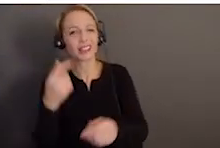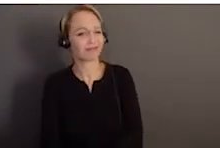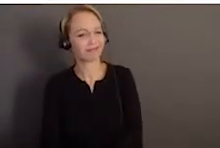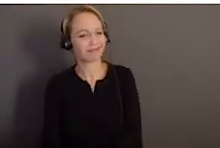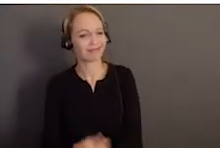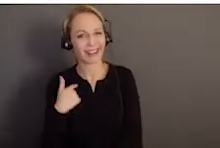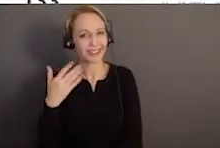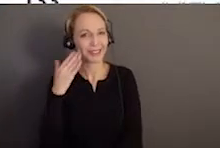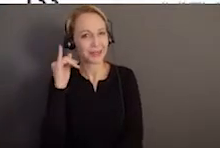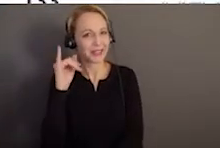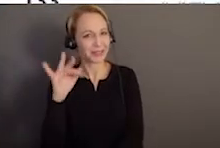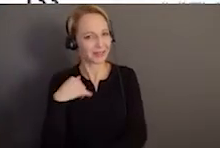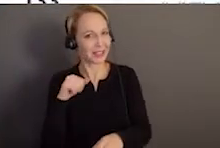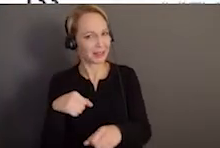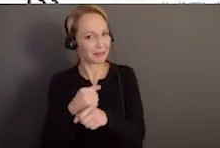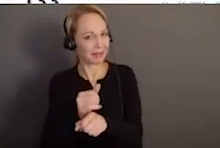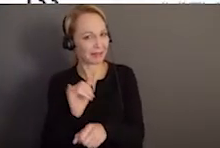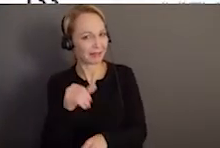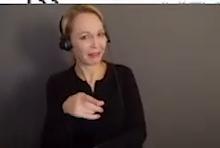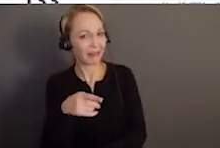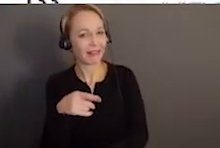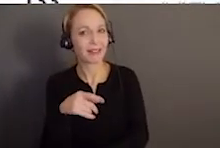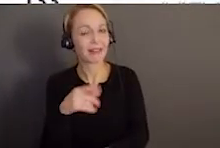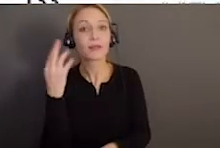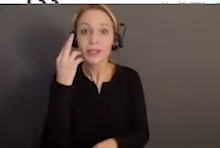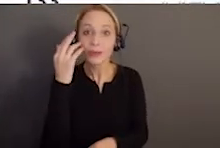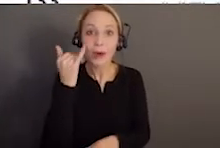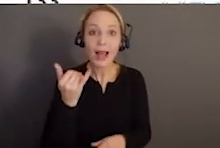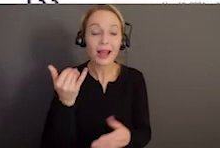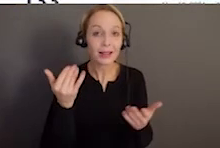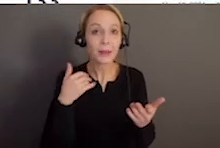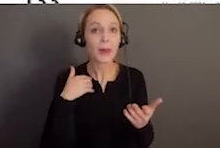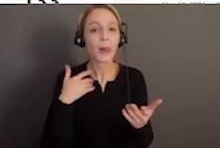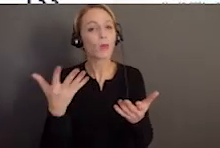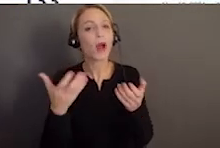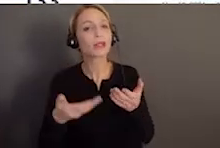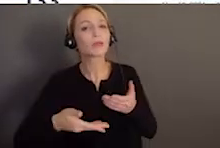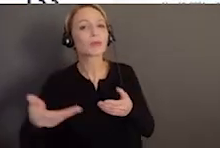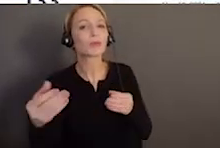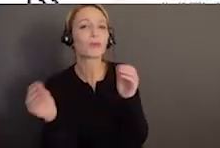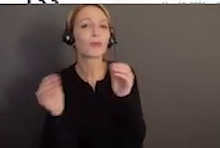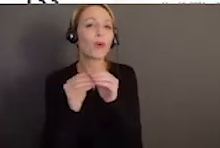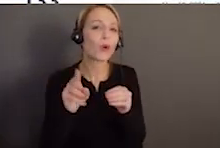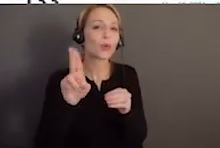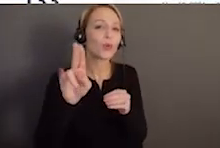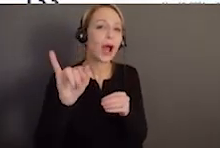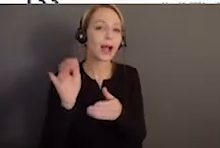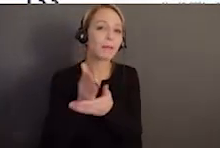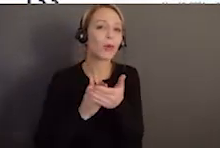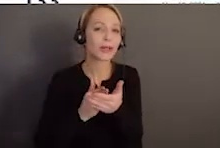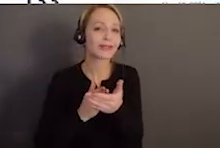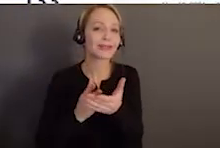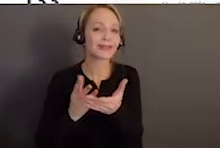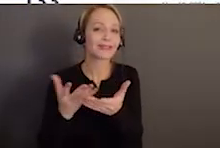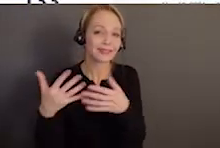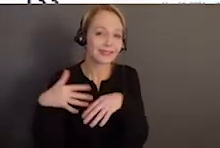AND THE REASON WHY WE ARE LOOKING TO INTRODUCE MORE UI COMPONENTS INTO THE CRM CARD.